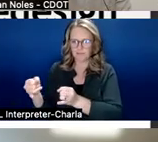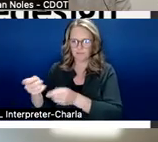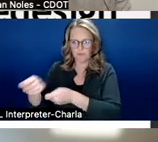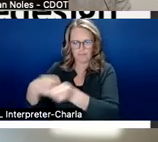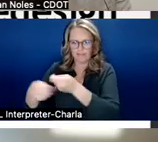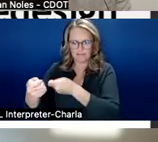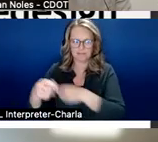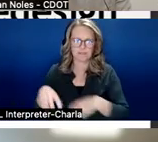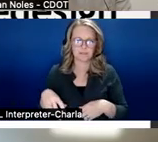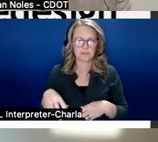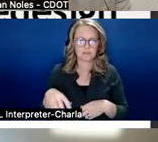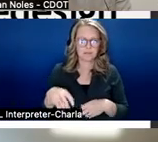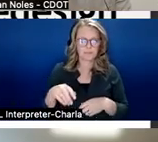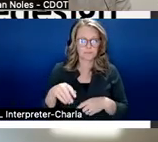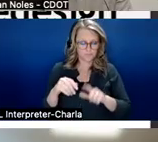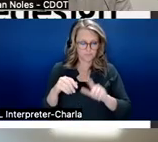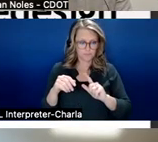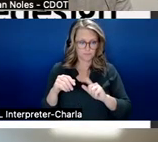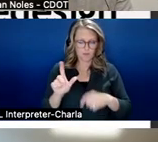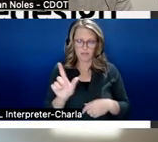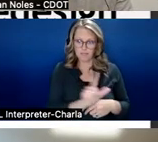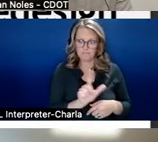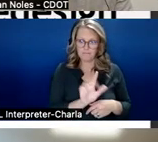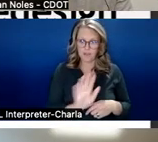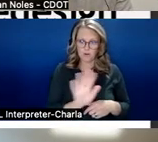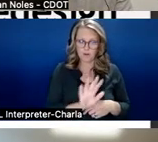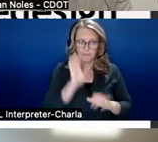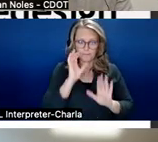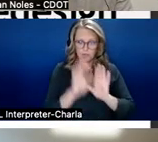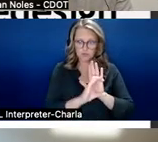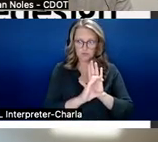of the rendering, the ramps connecting